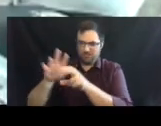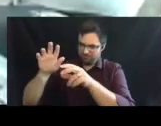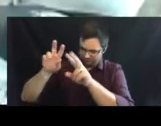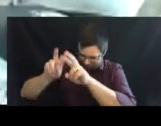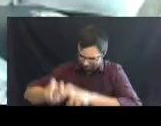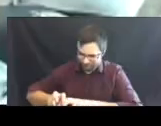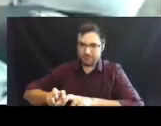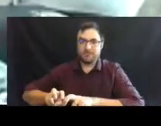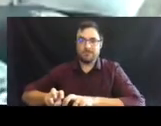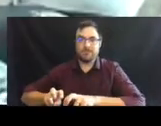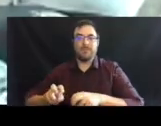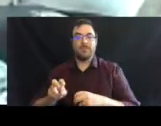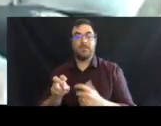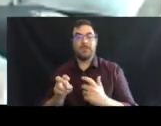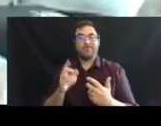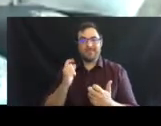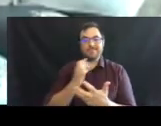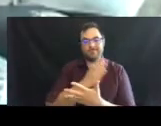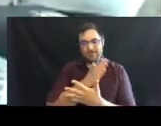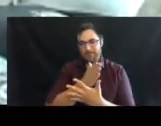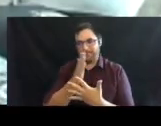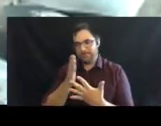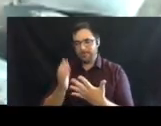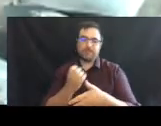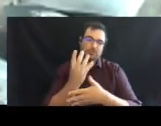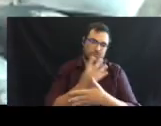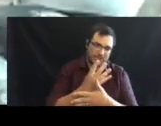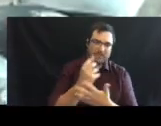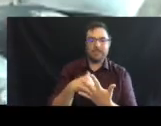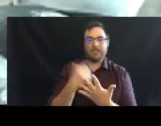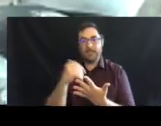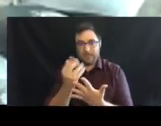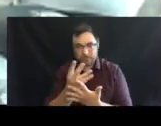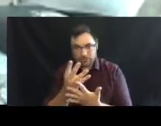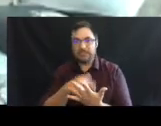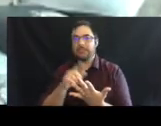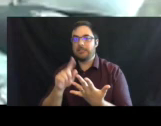are several steps in the process; screening and then rescreening and then diagnostic audiology